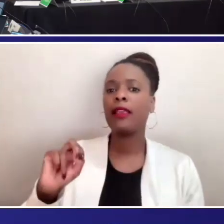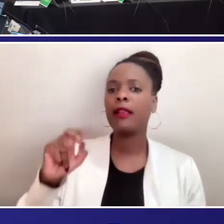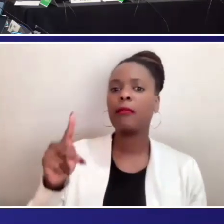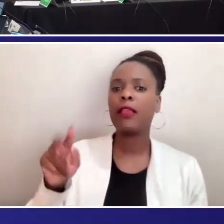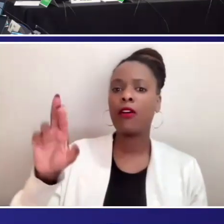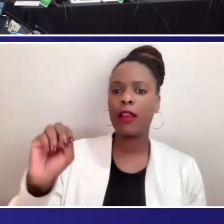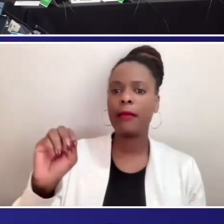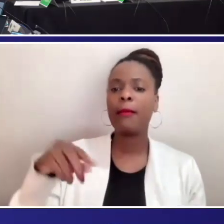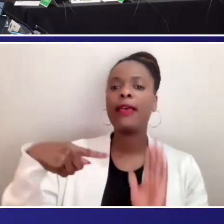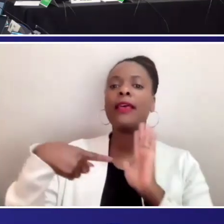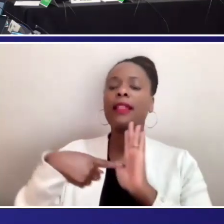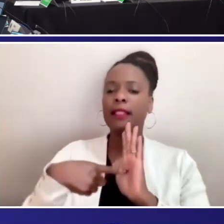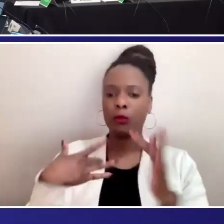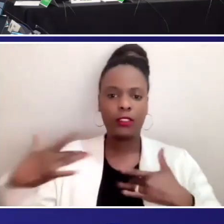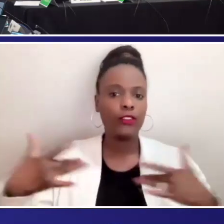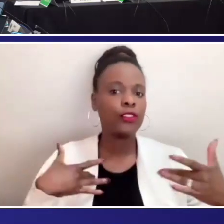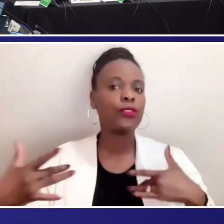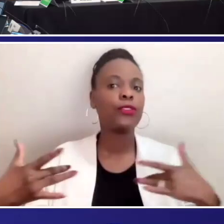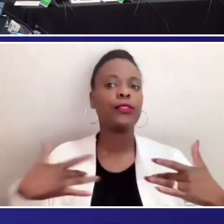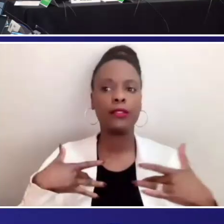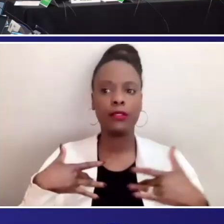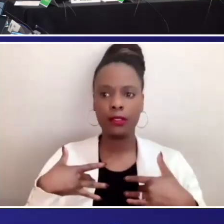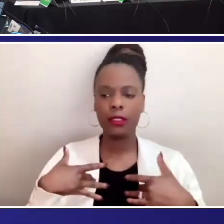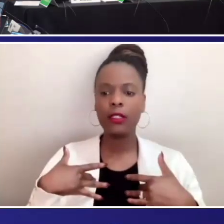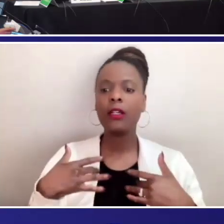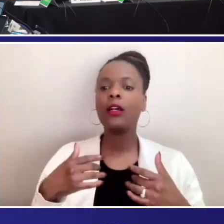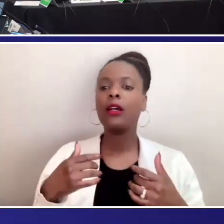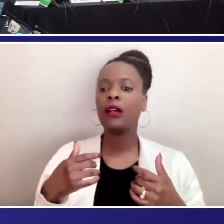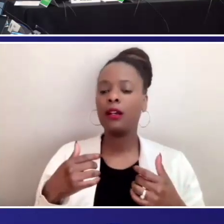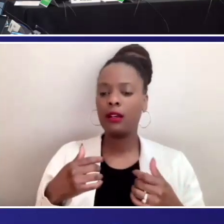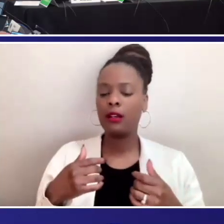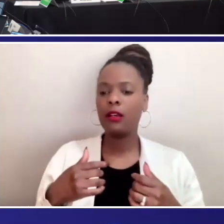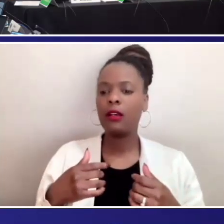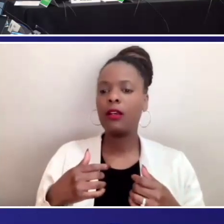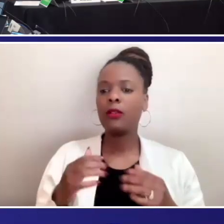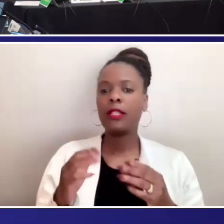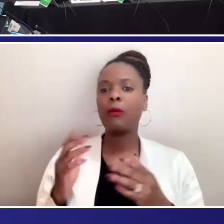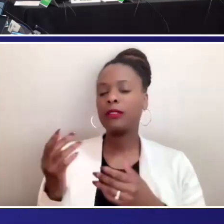that this was a concern expressed by our committee, and, you know, the distinction here is made equals